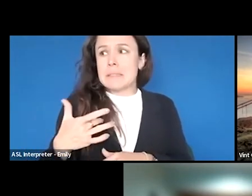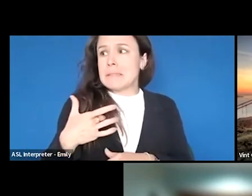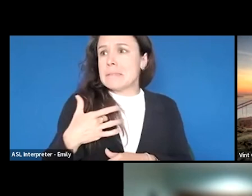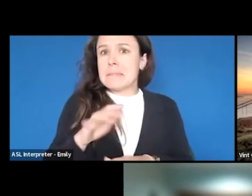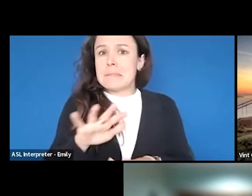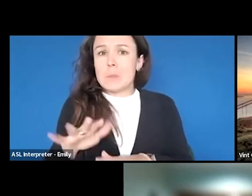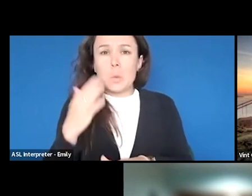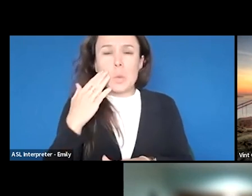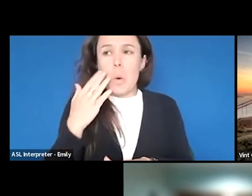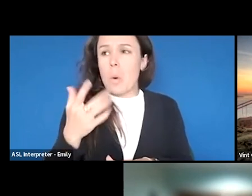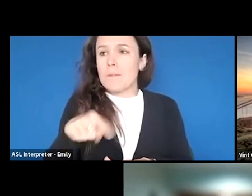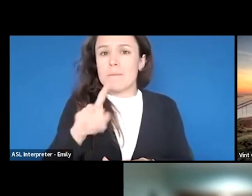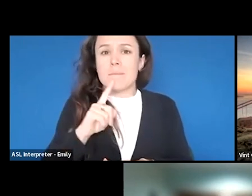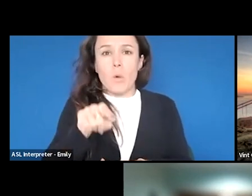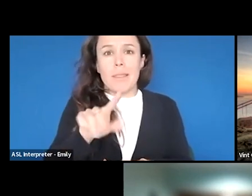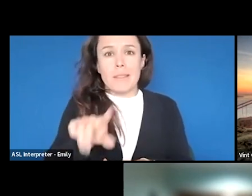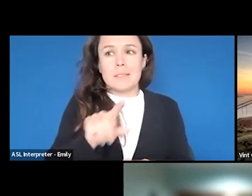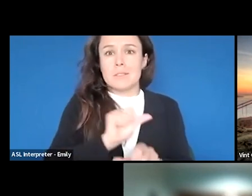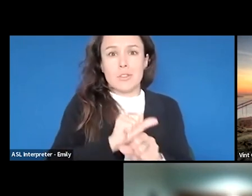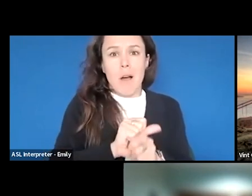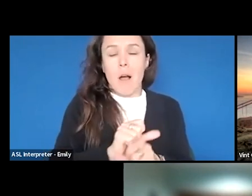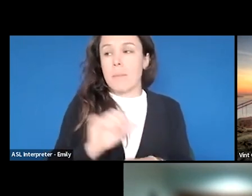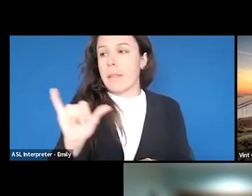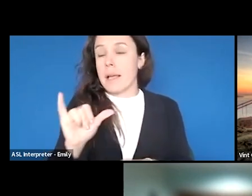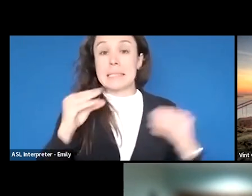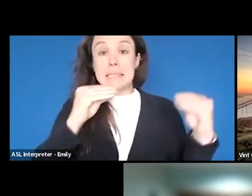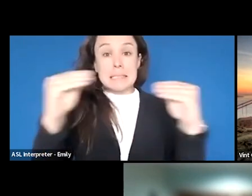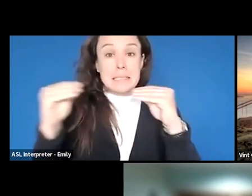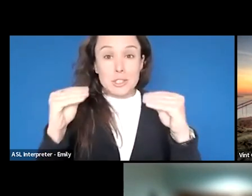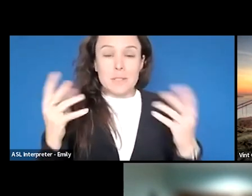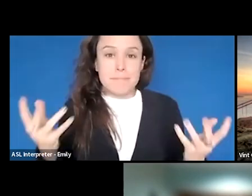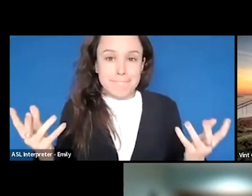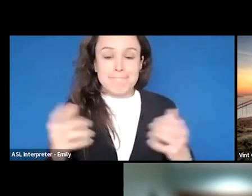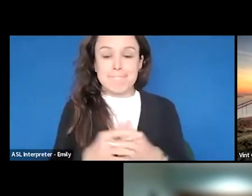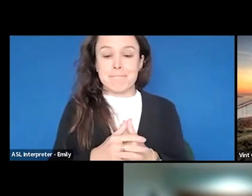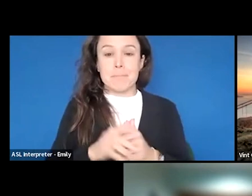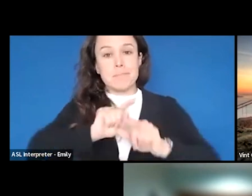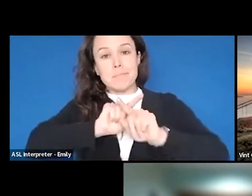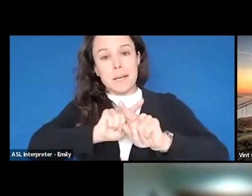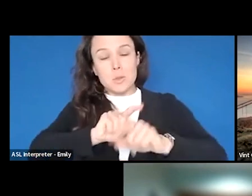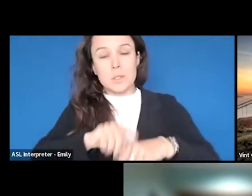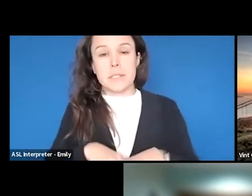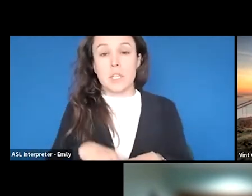need to do in order to do your job such as teaching, mentoring, doing career counseling,